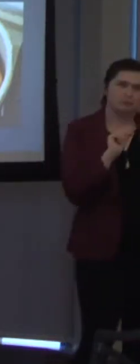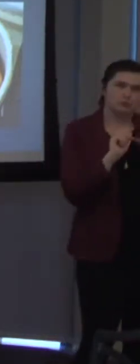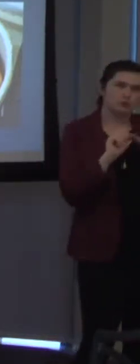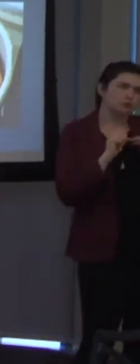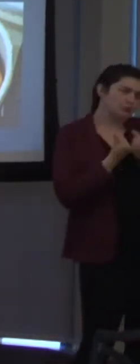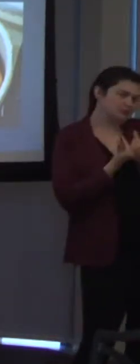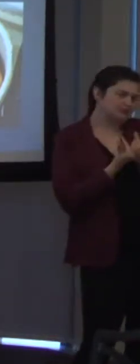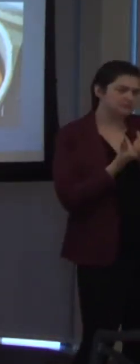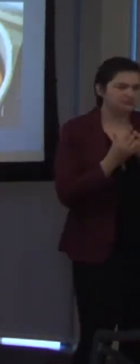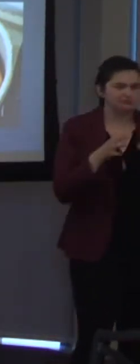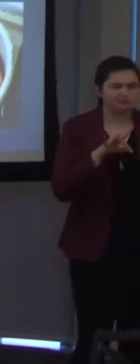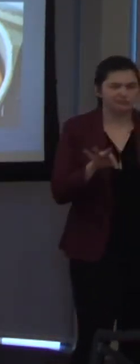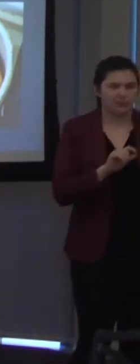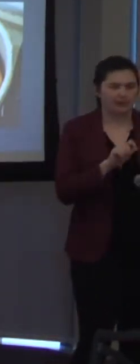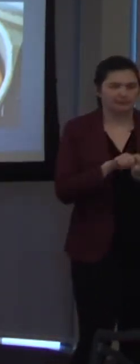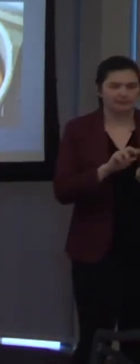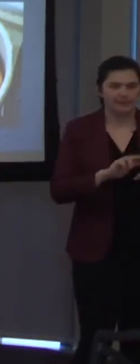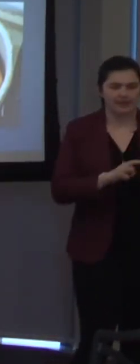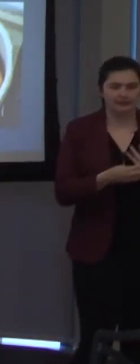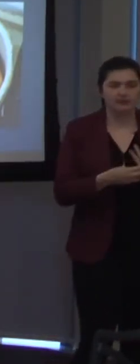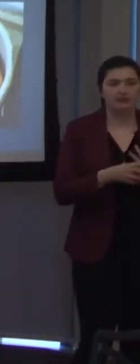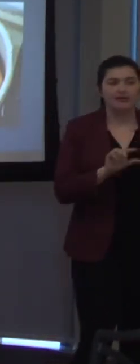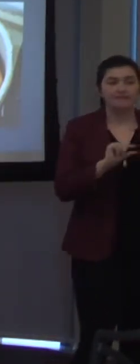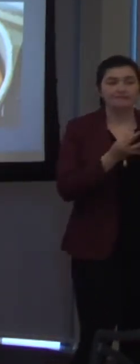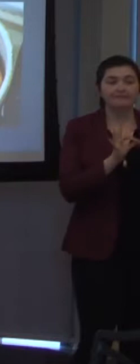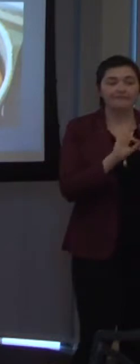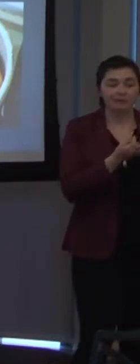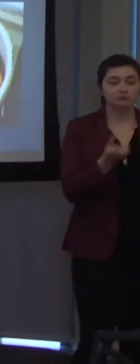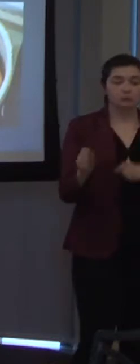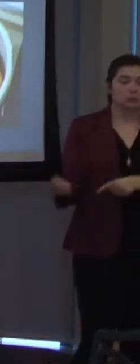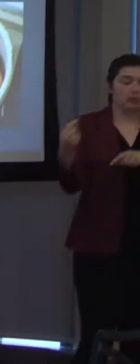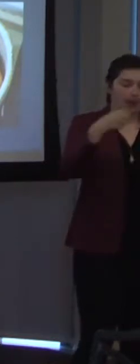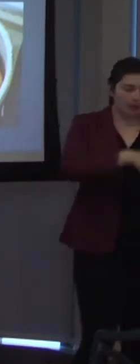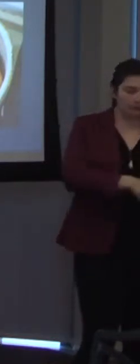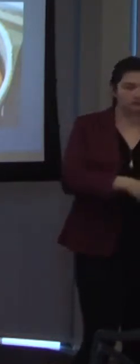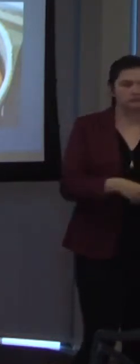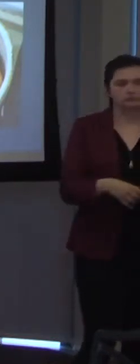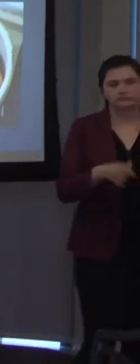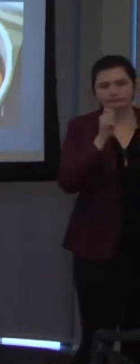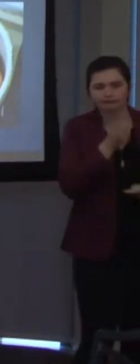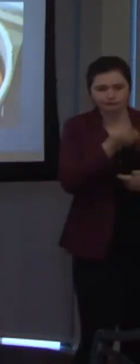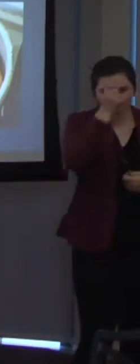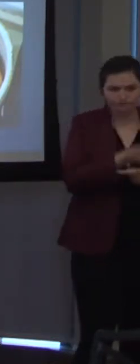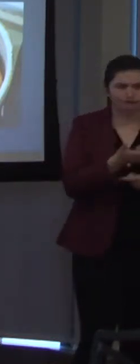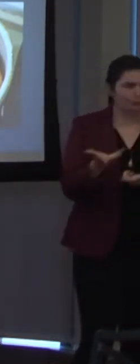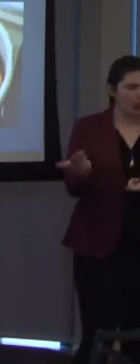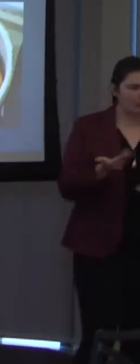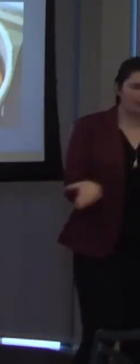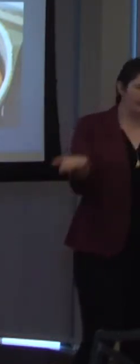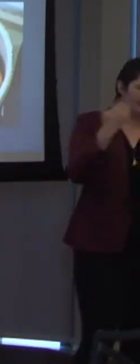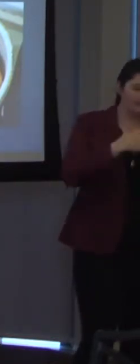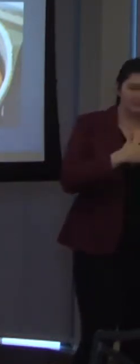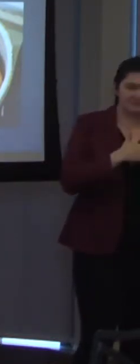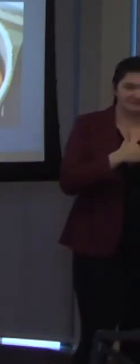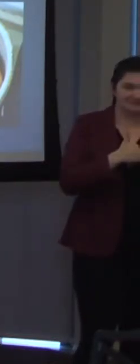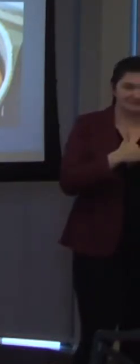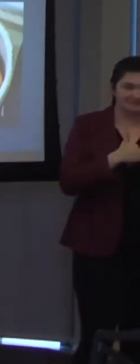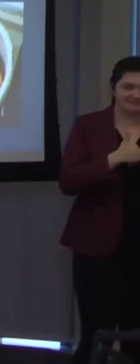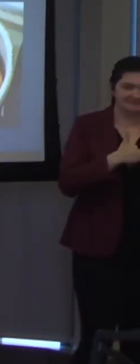is families are allowed to attend with their kids and if they want to bring siblings, we would be with them,